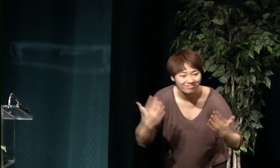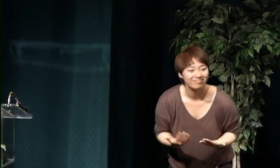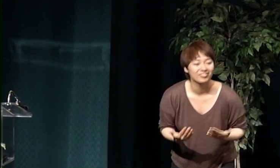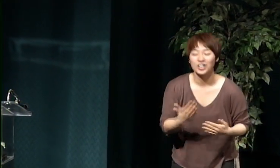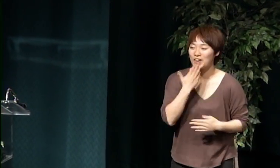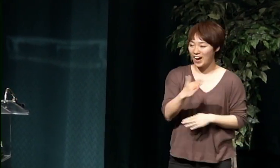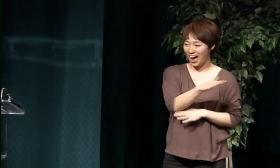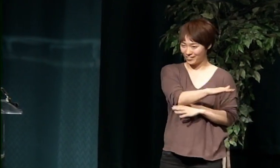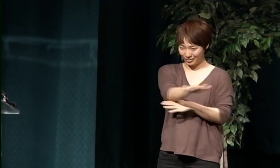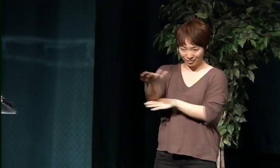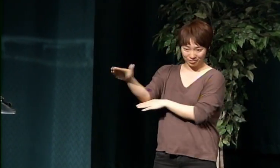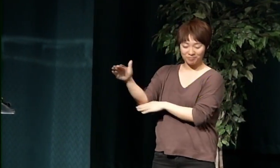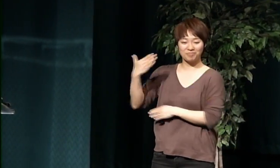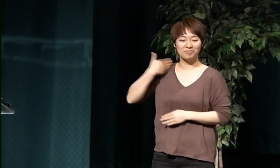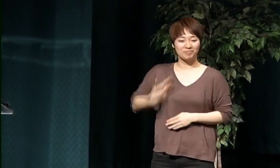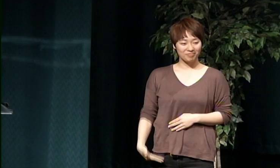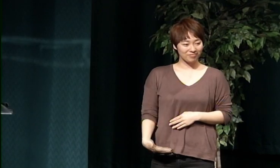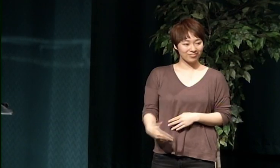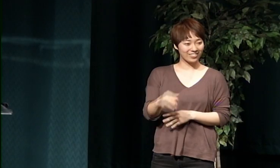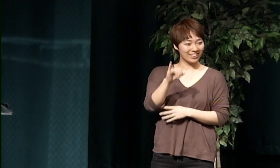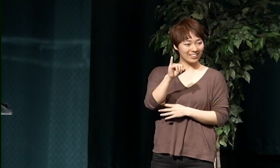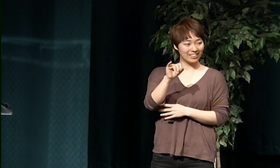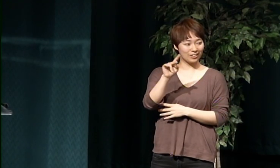Thank you all for joining us this afternoon.